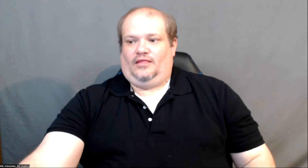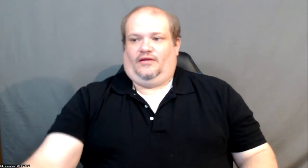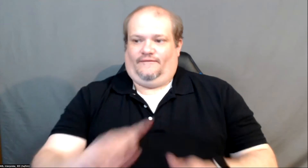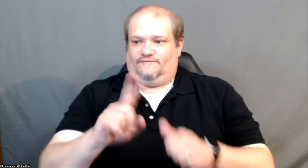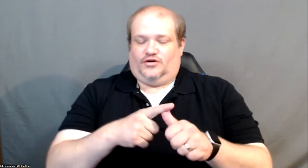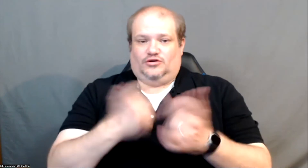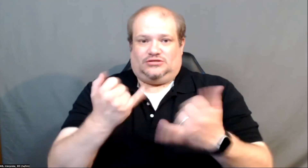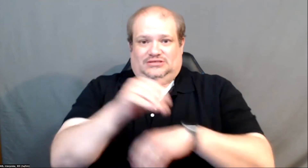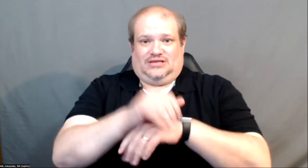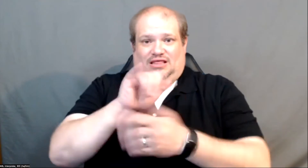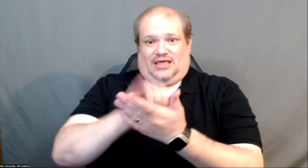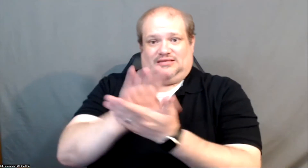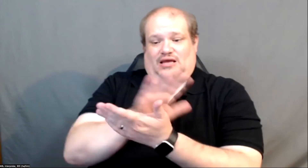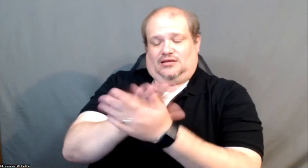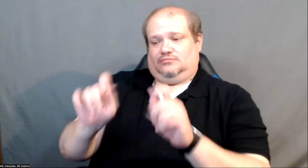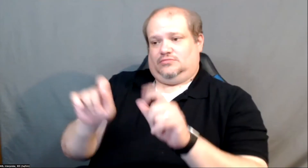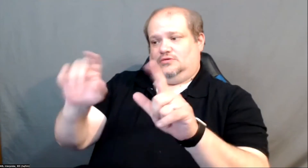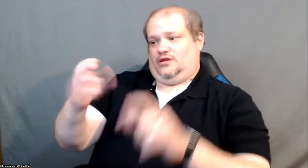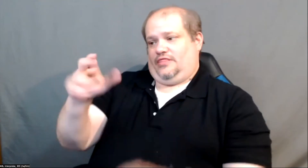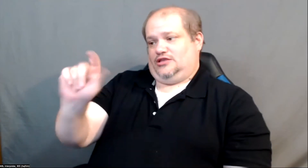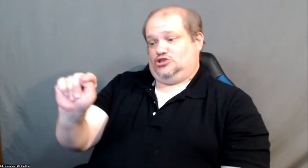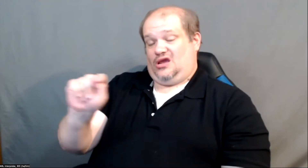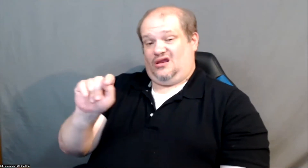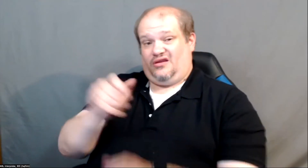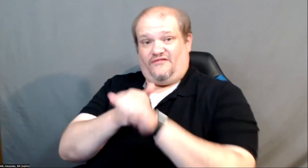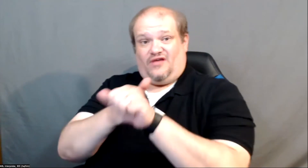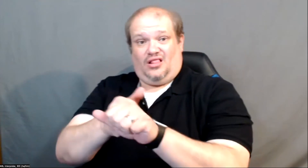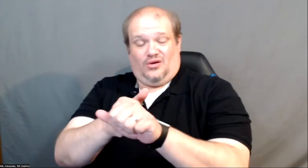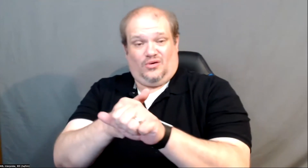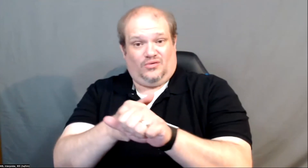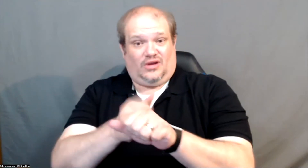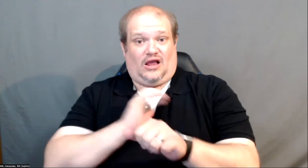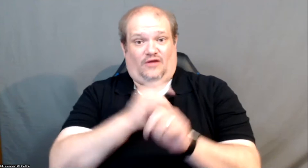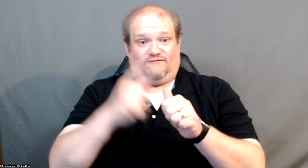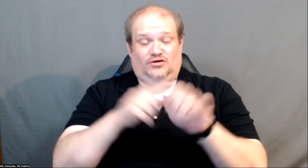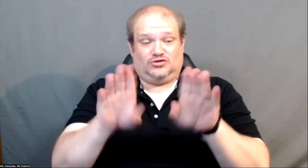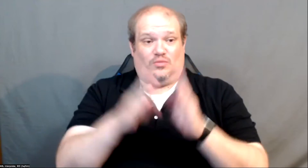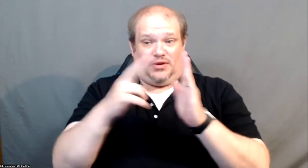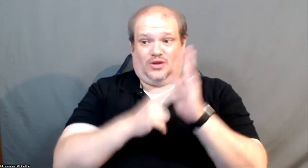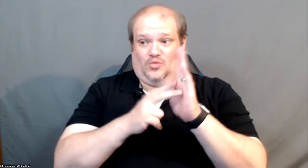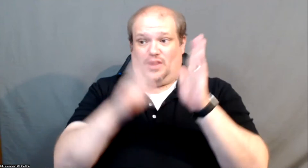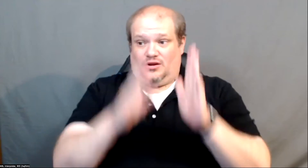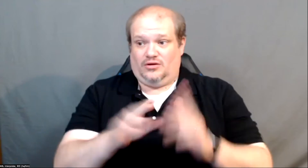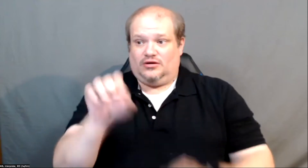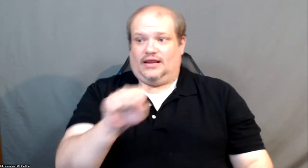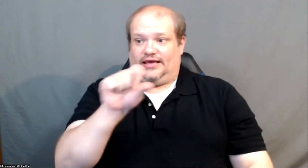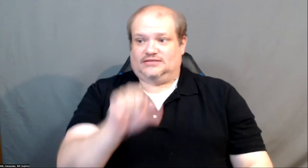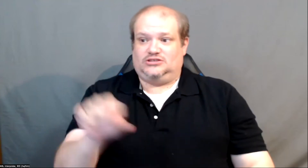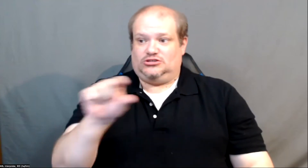document will be in the chat if you want to follow along. Our first opening reader is S. G. Huerta.